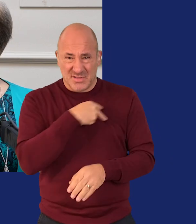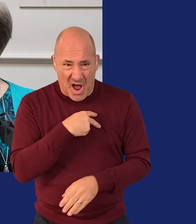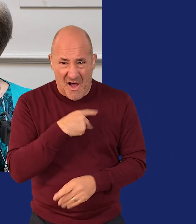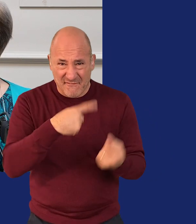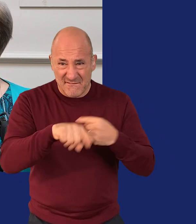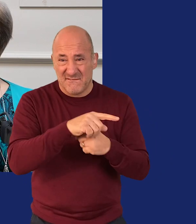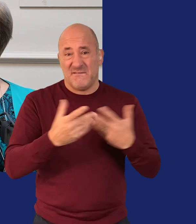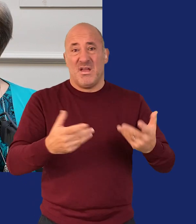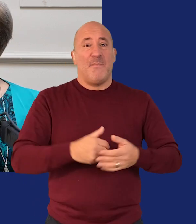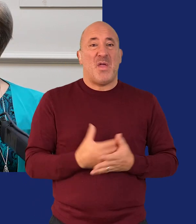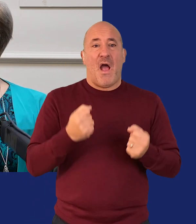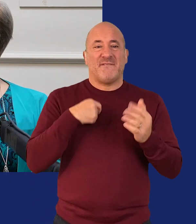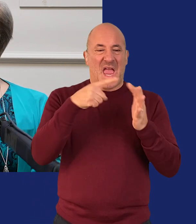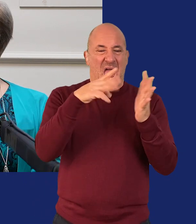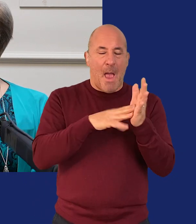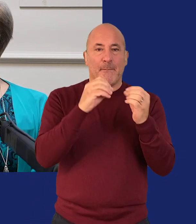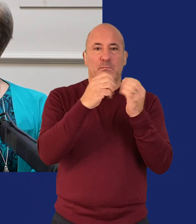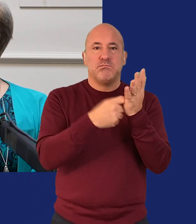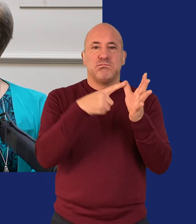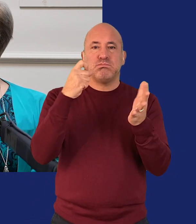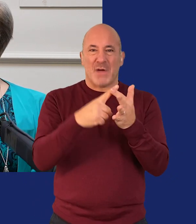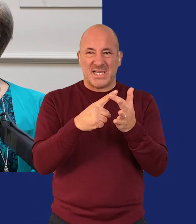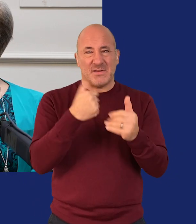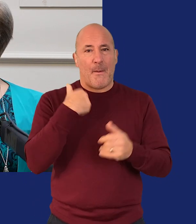We have Embrace, which is for our black, Asian, and minority ethnic talent.